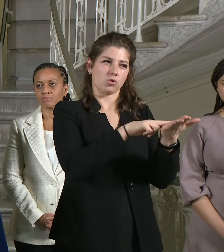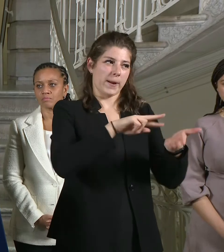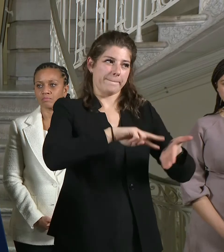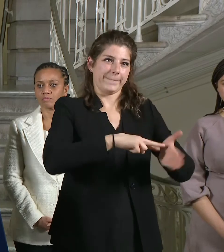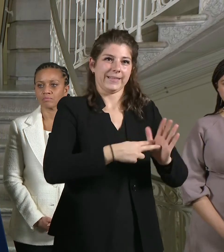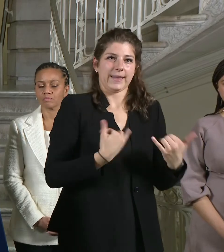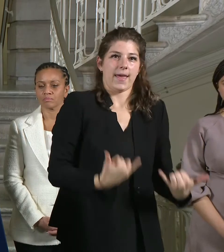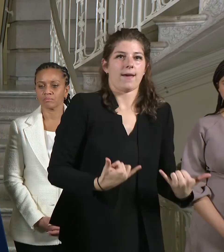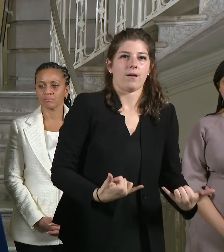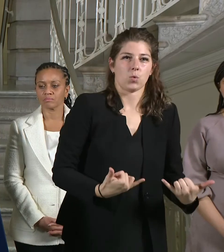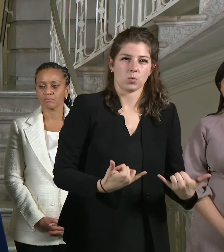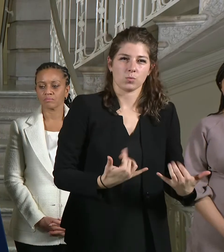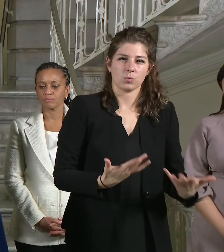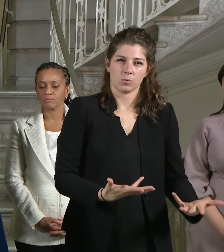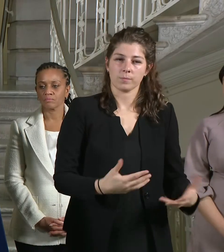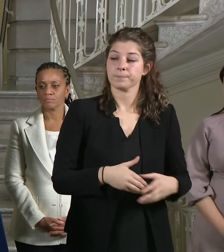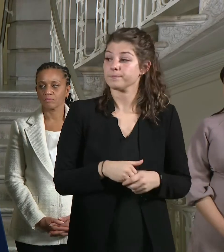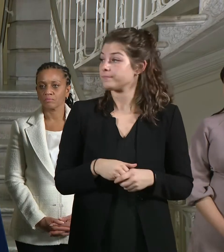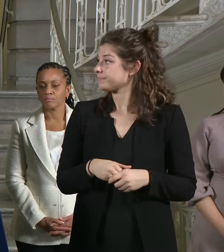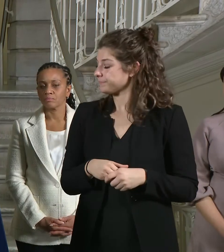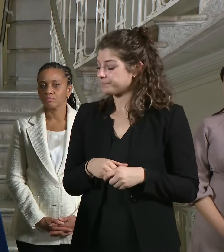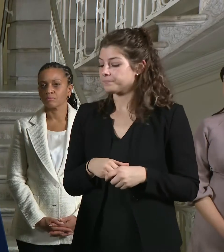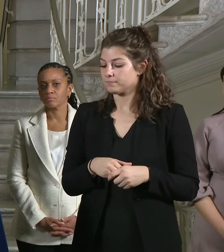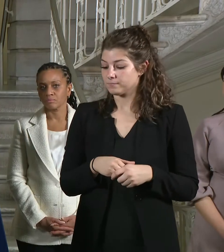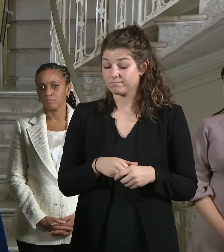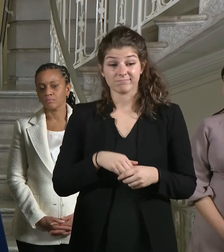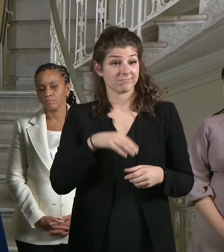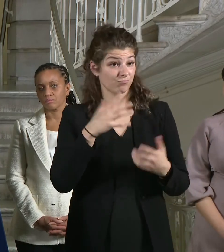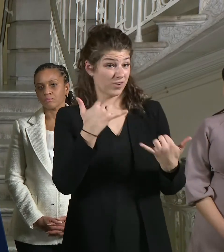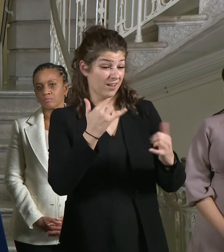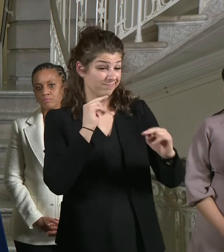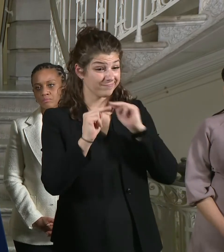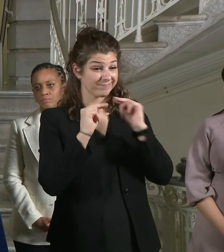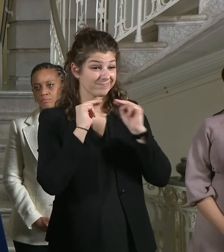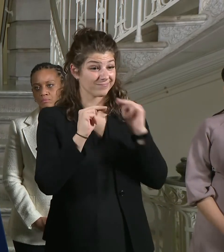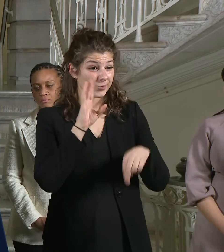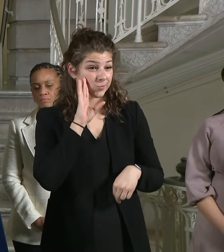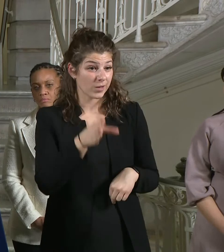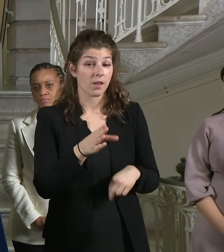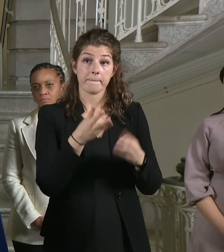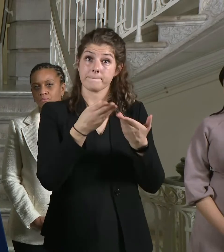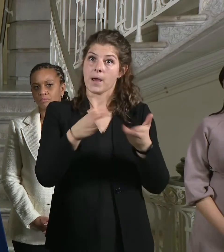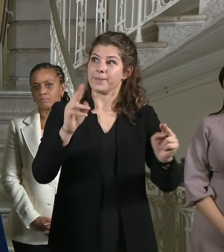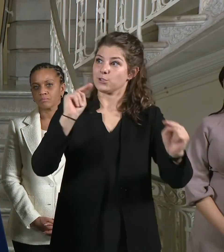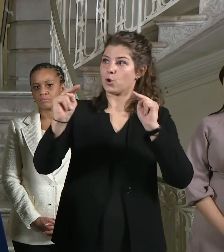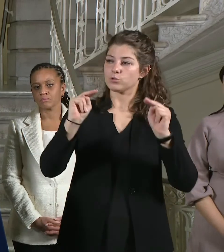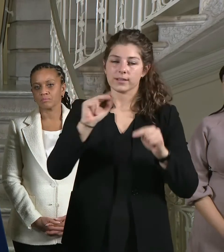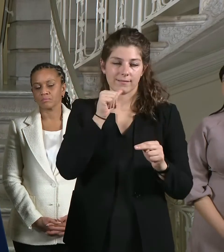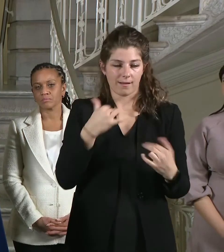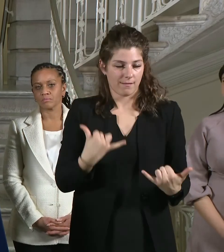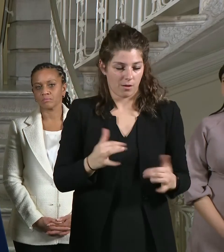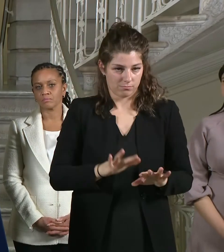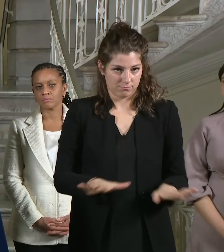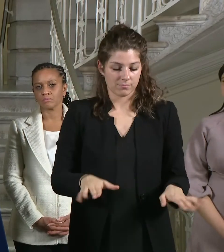ARGUMENT TO YOU. WHAT IS A FAIR CONTRACT MEAN IN THIS ENVIRONMENT